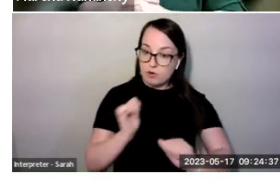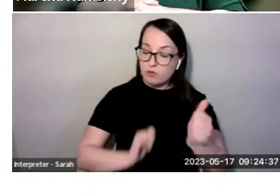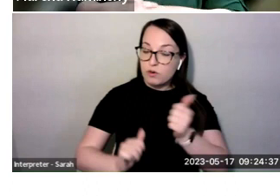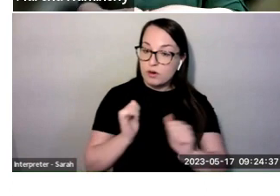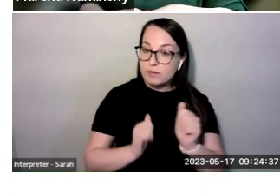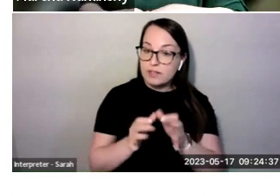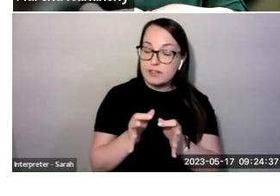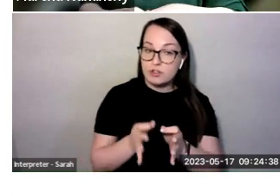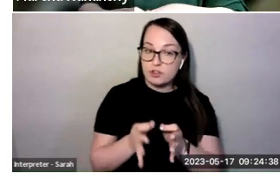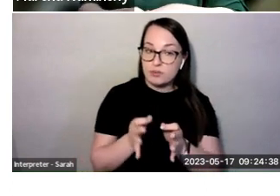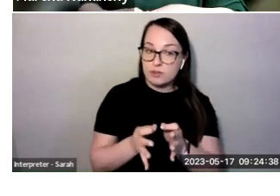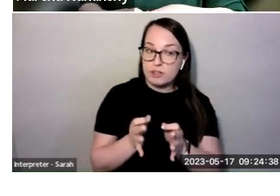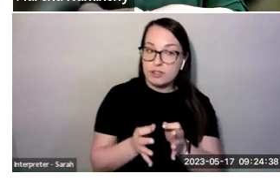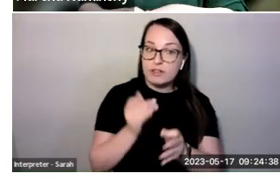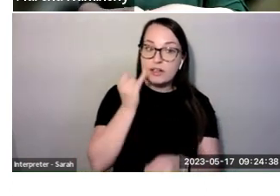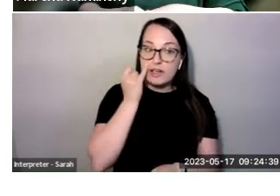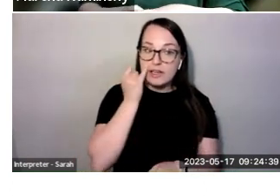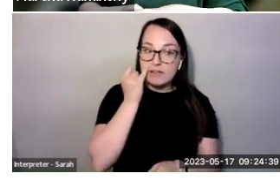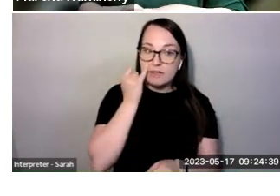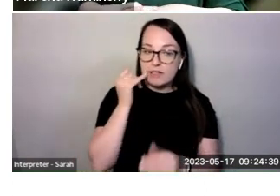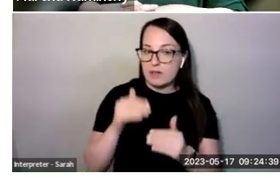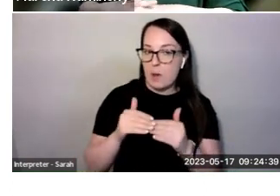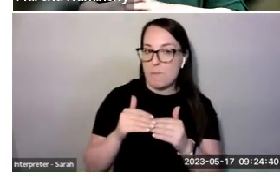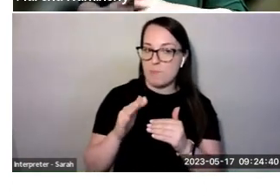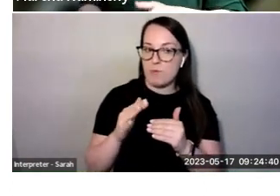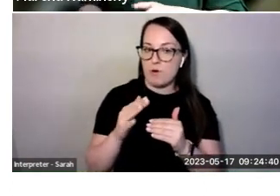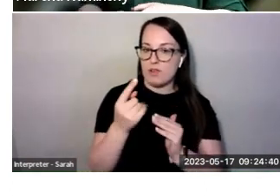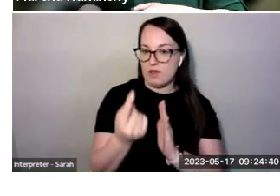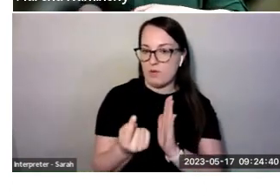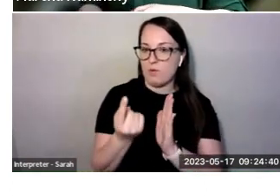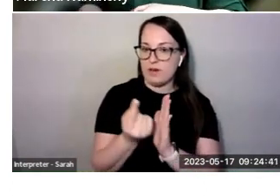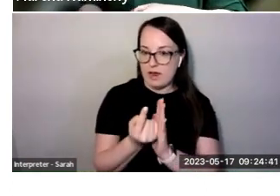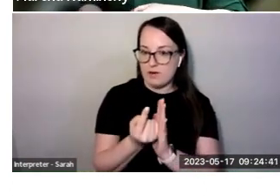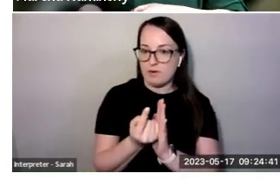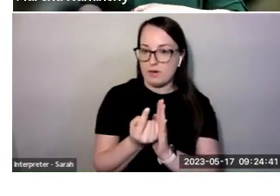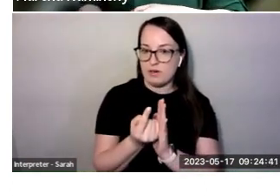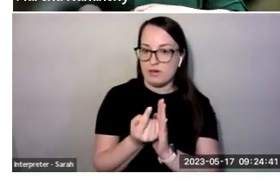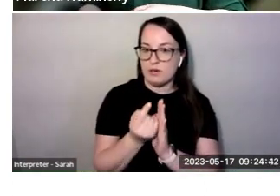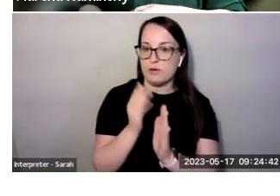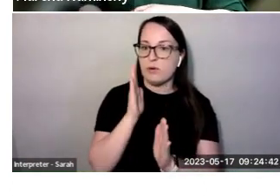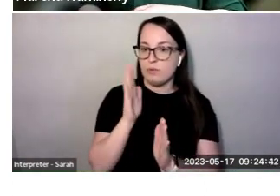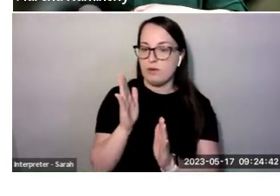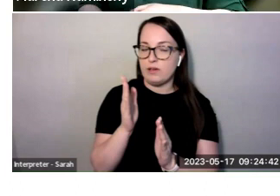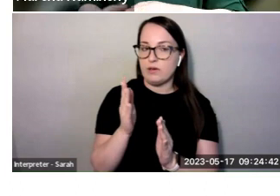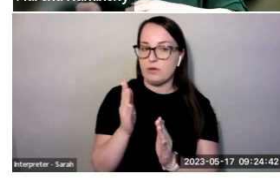Specifically for performance interpreting, if an event lasts more